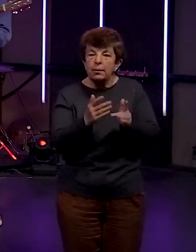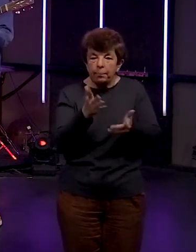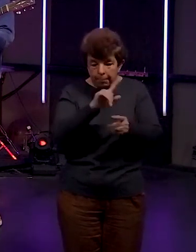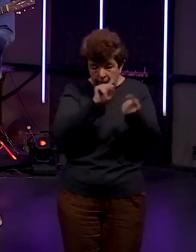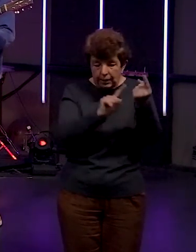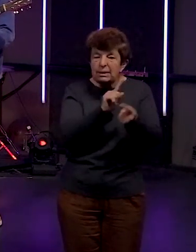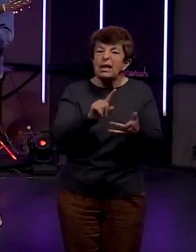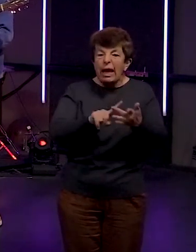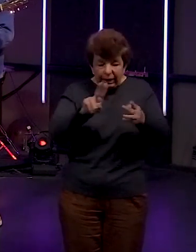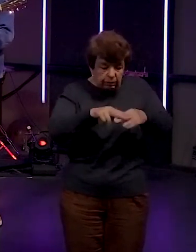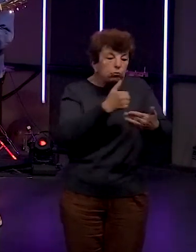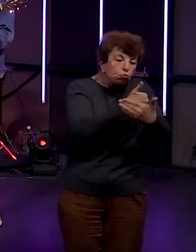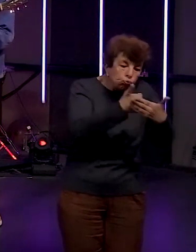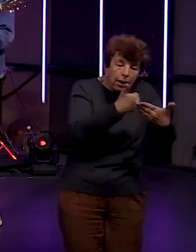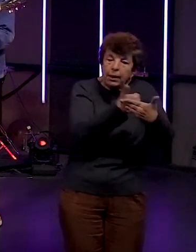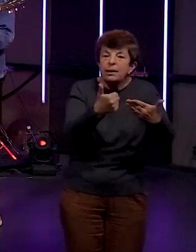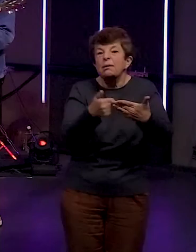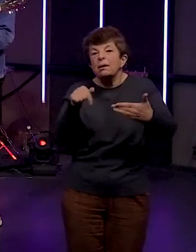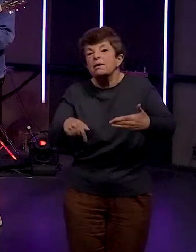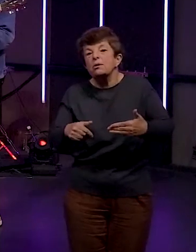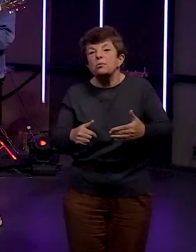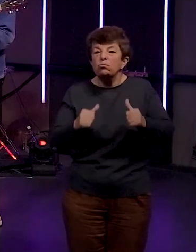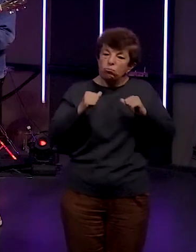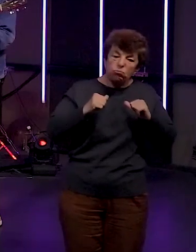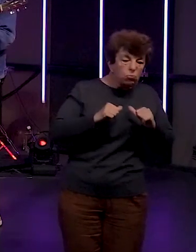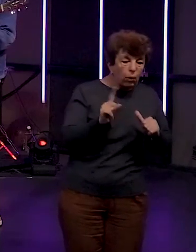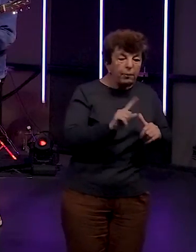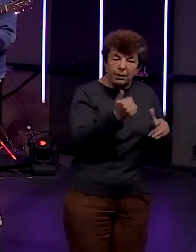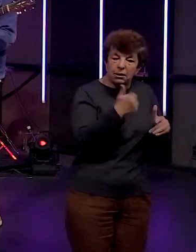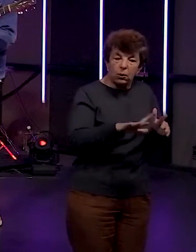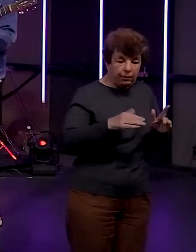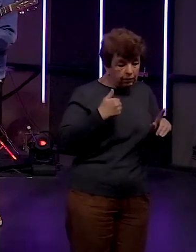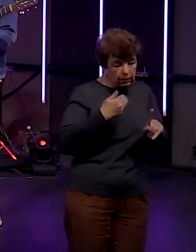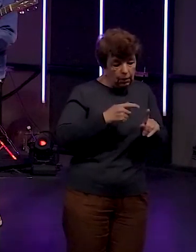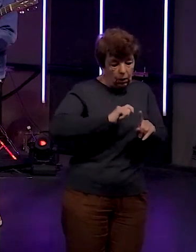regular and this has been your practice for many many weeks now joining us on a